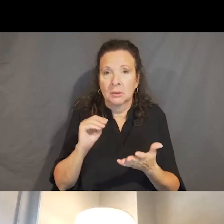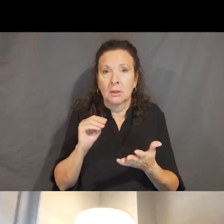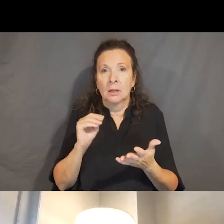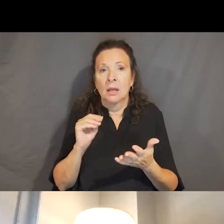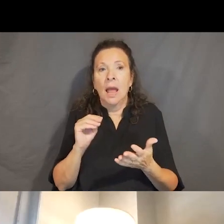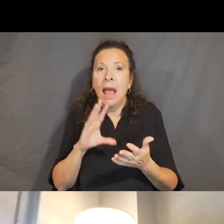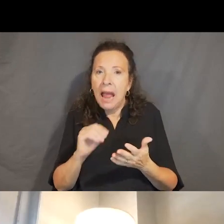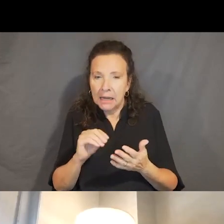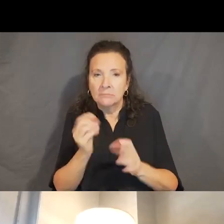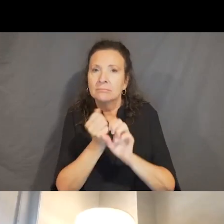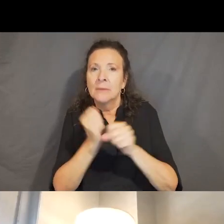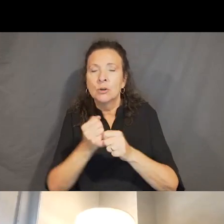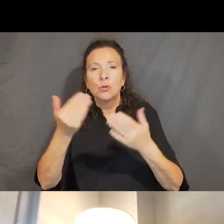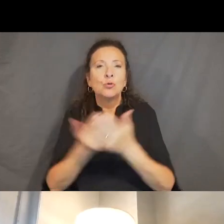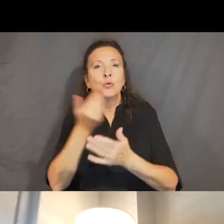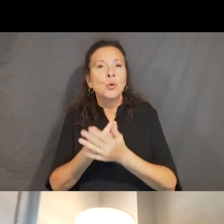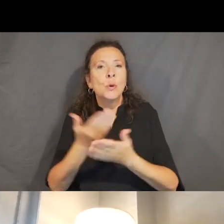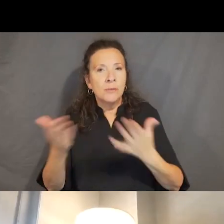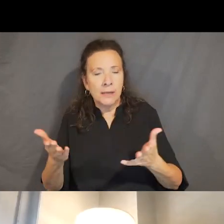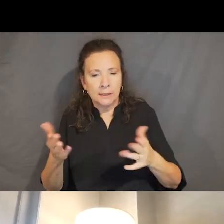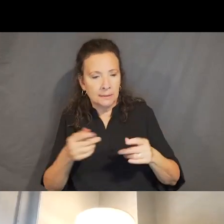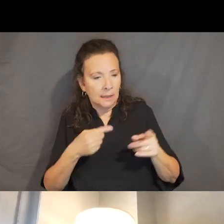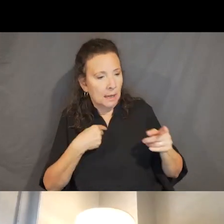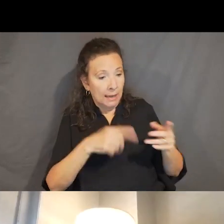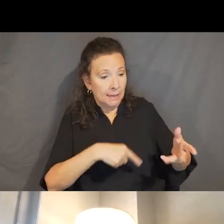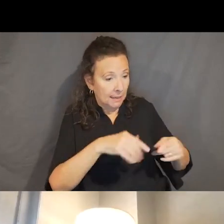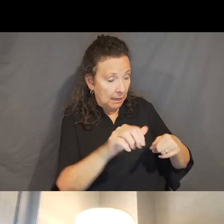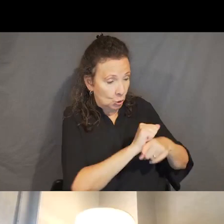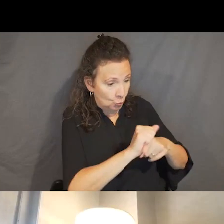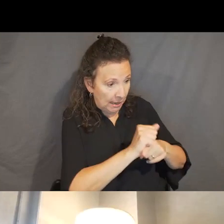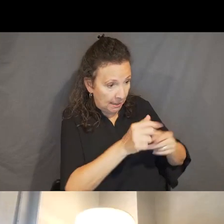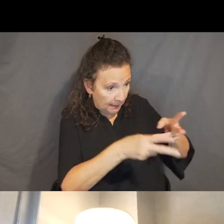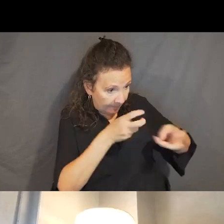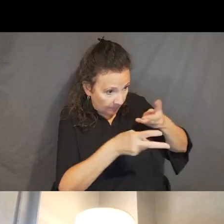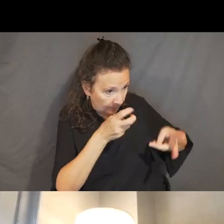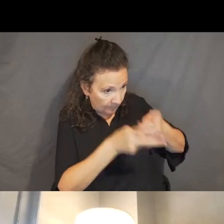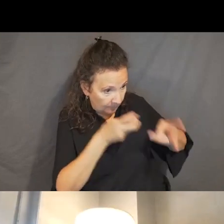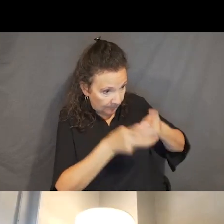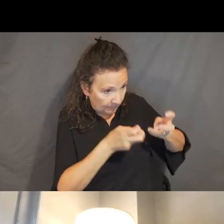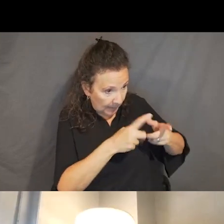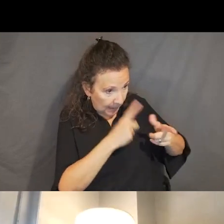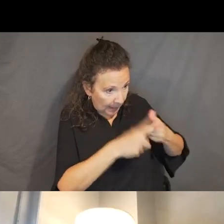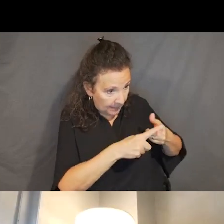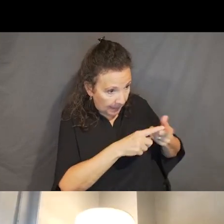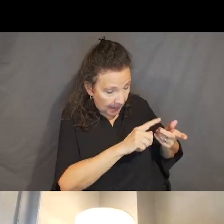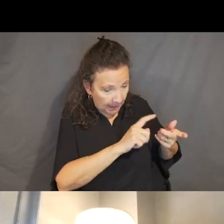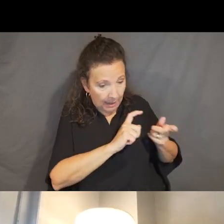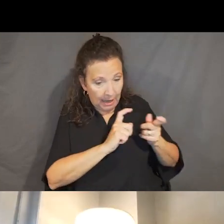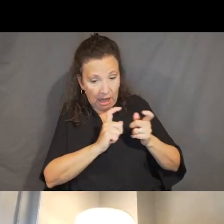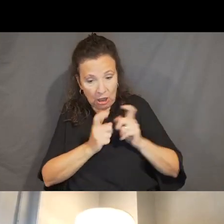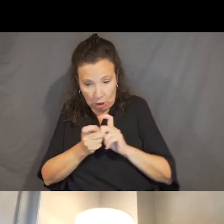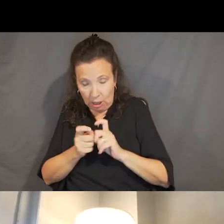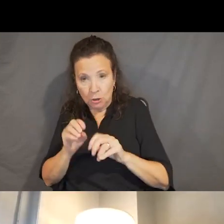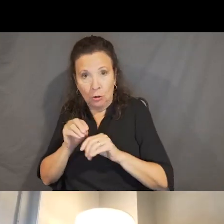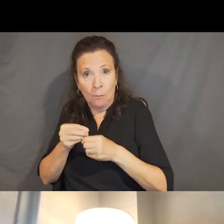are reflective of the data that trained it but don't repeat it. So, this will include things like